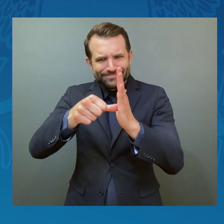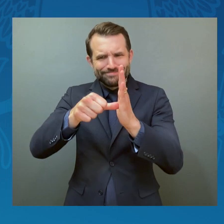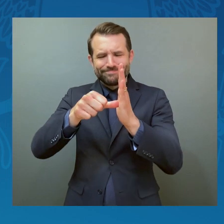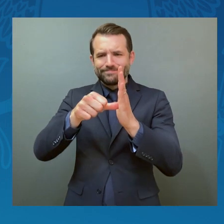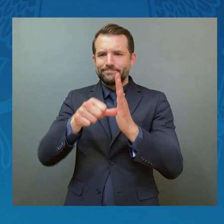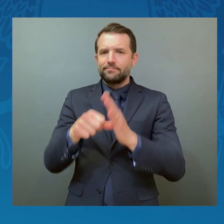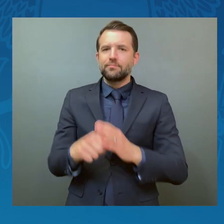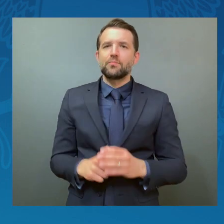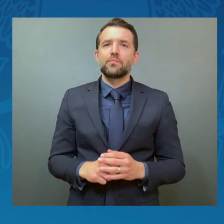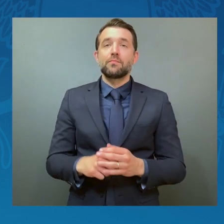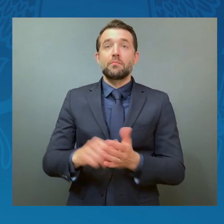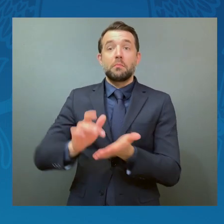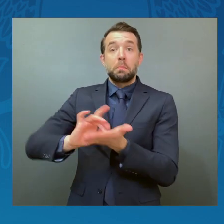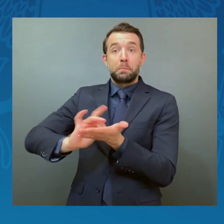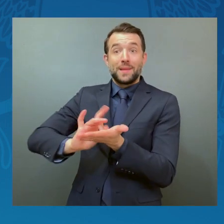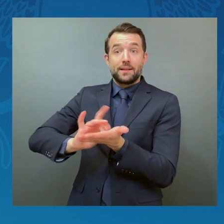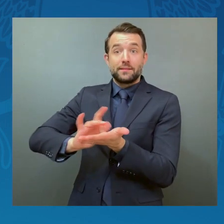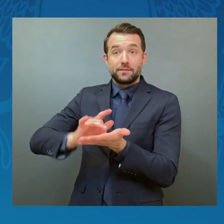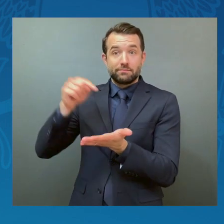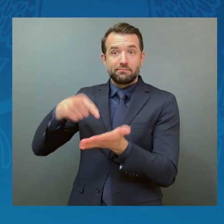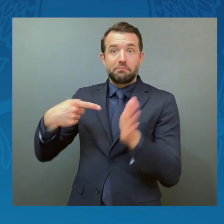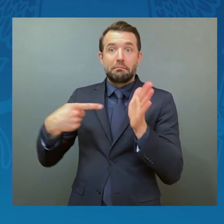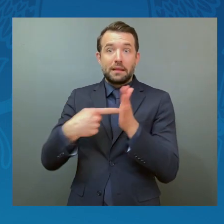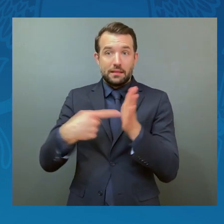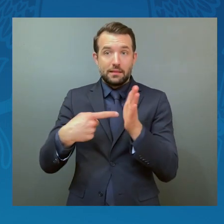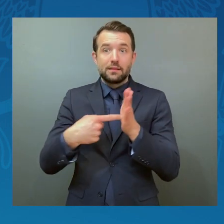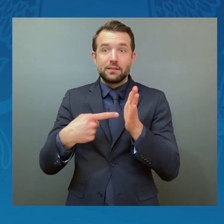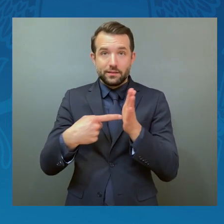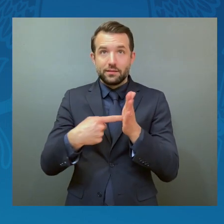is as good for families as it is good economics.